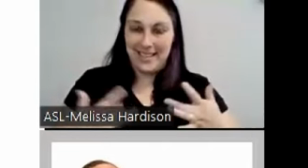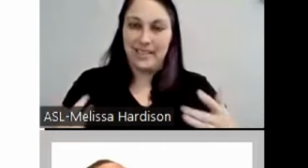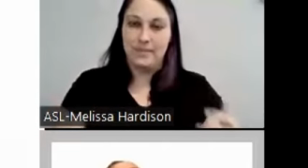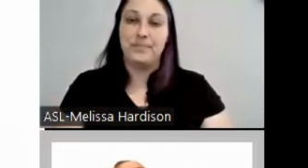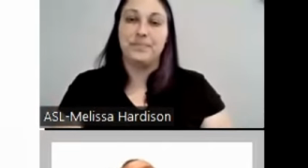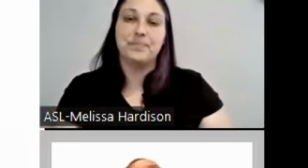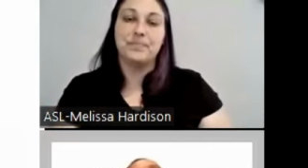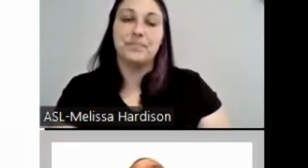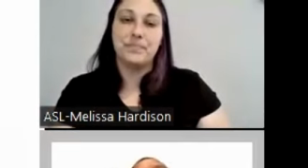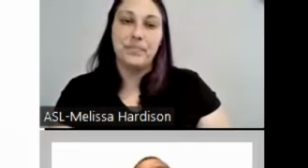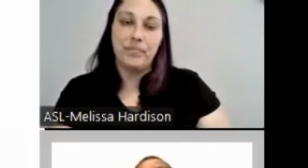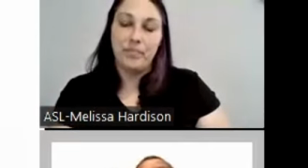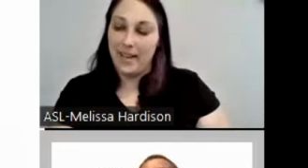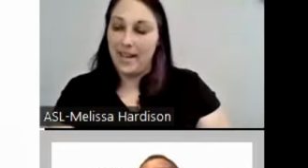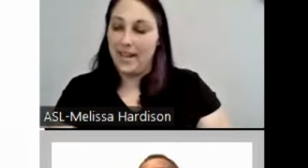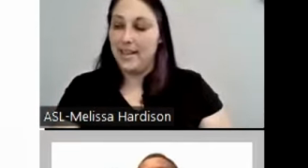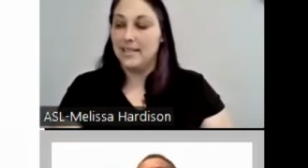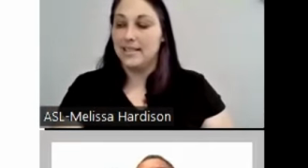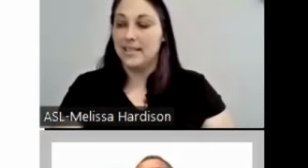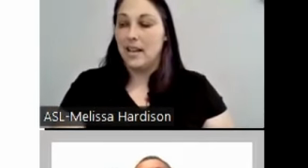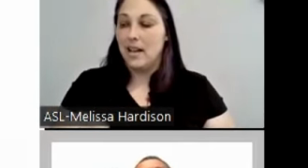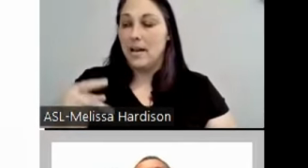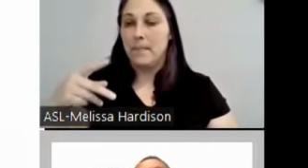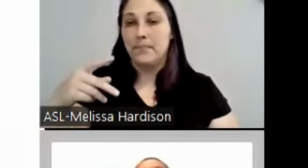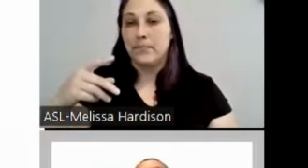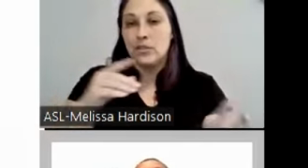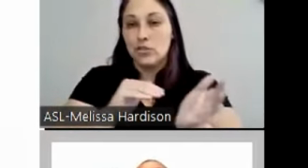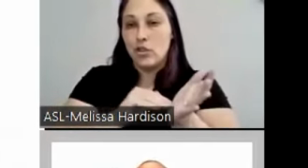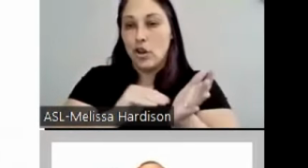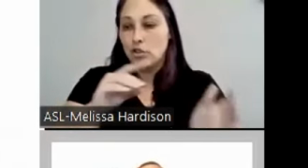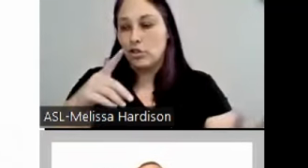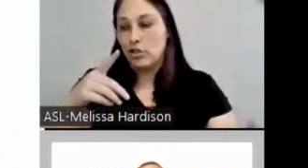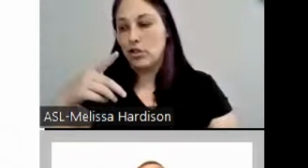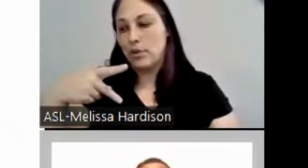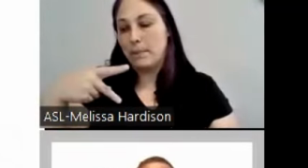Also, some of the work we have been doing, we have worked with